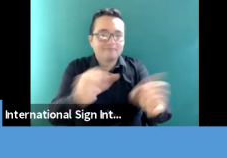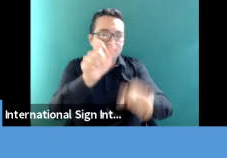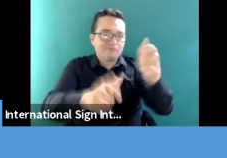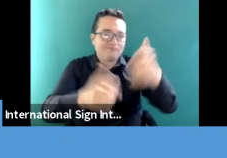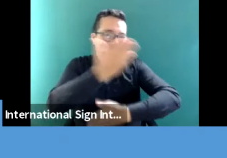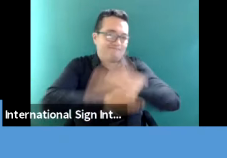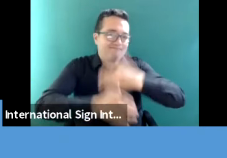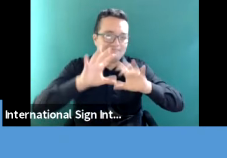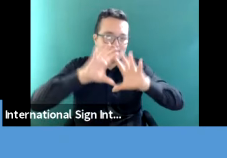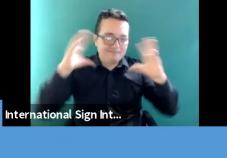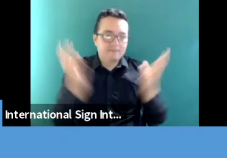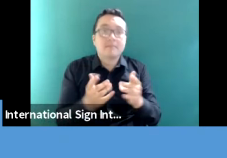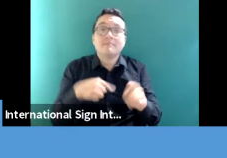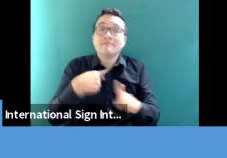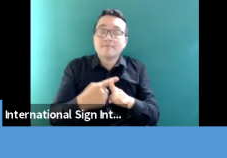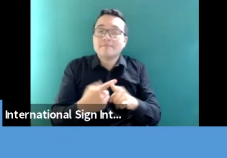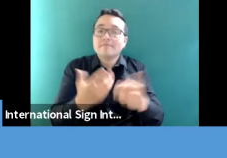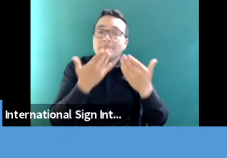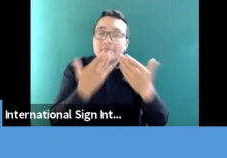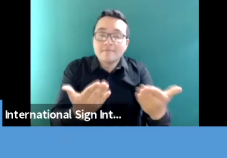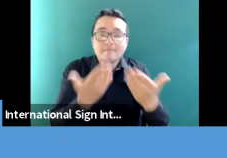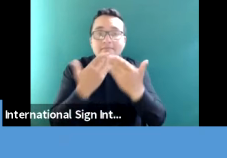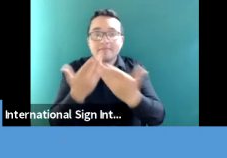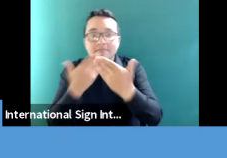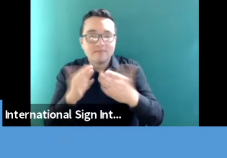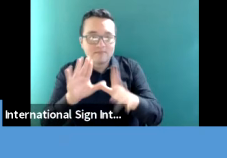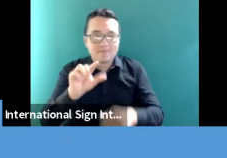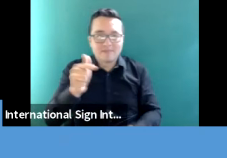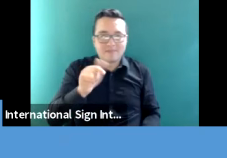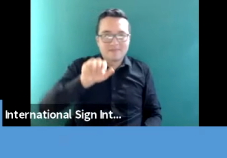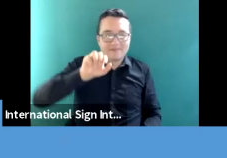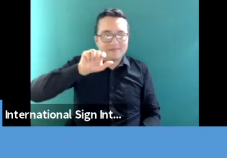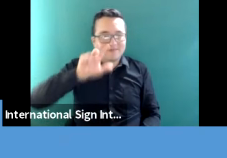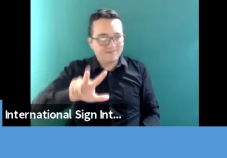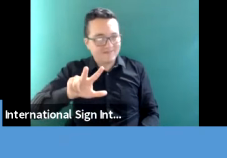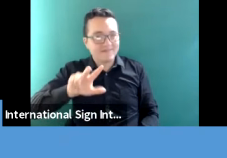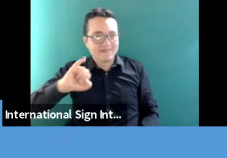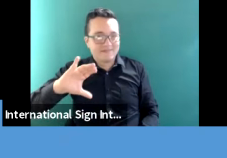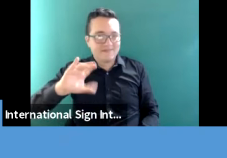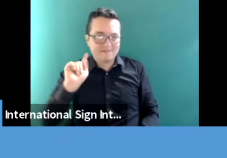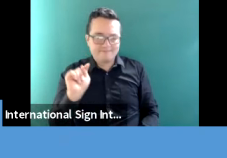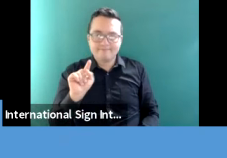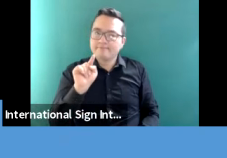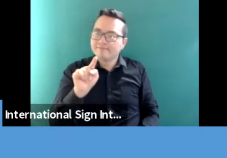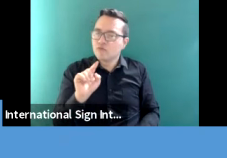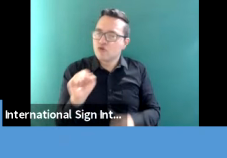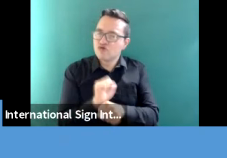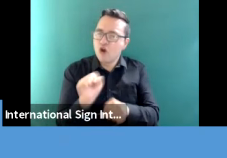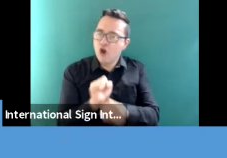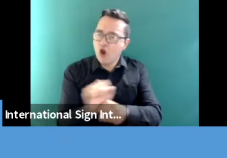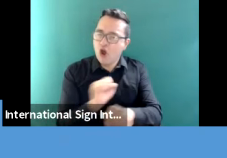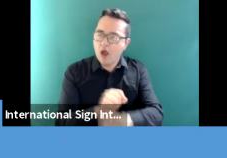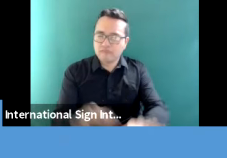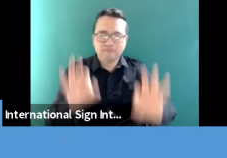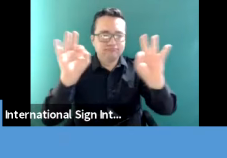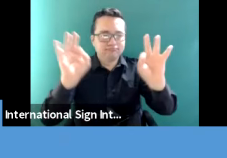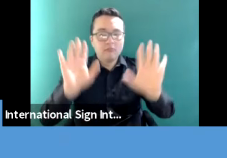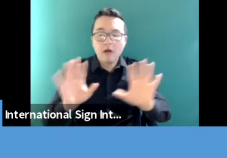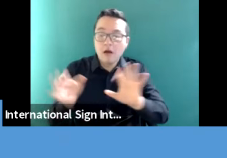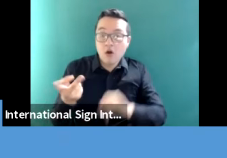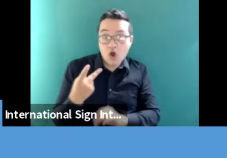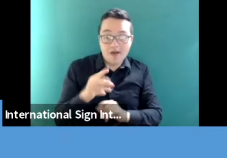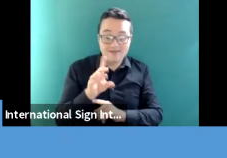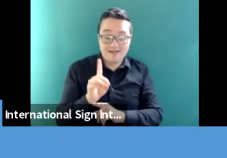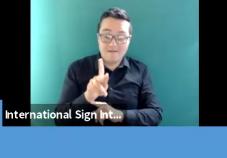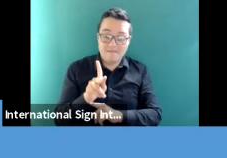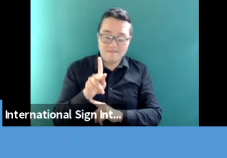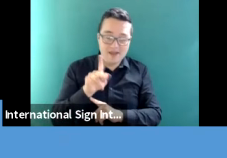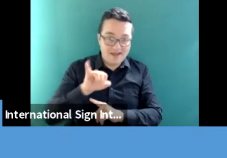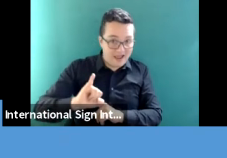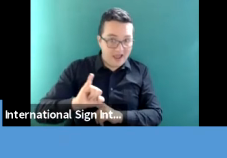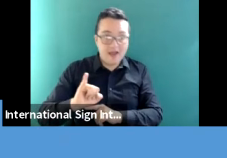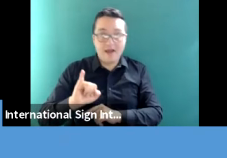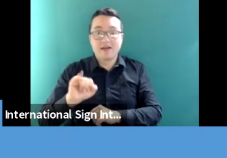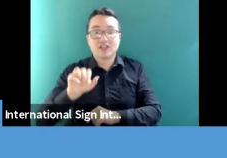I would like to thank all of our speakers.